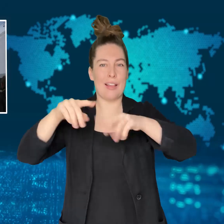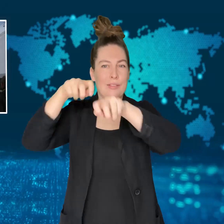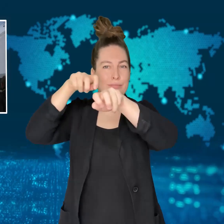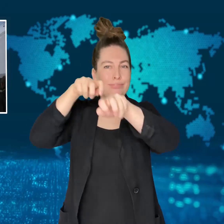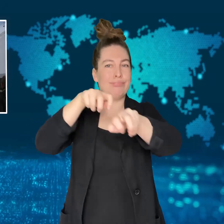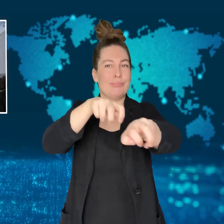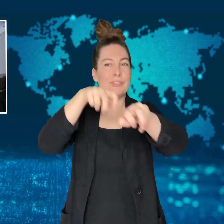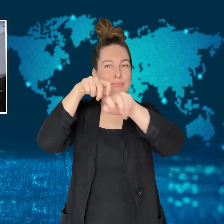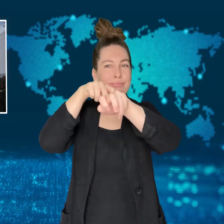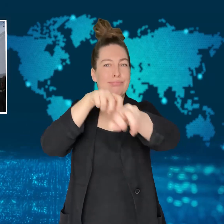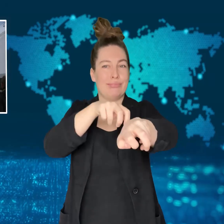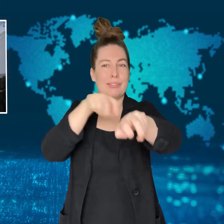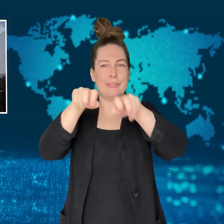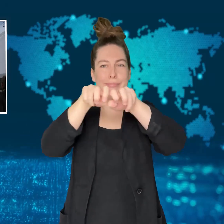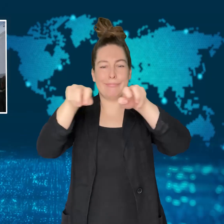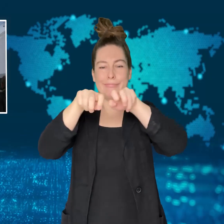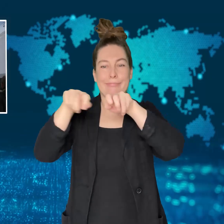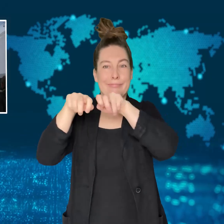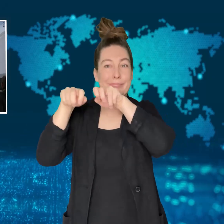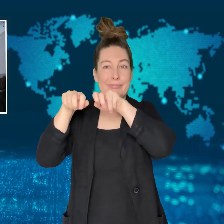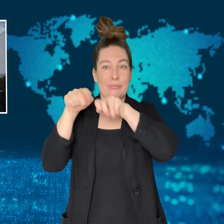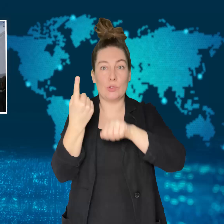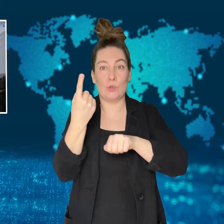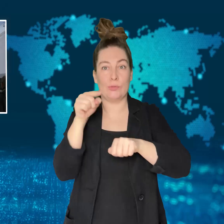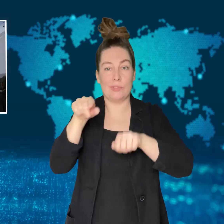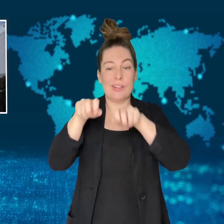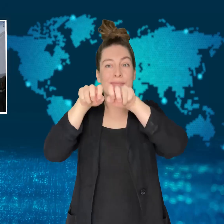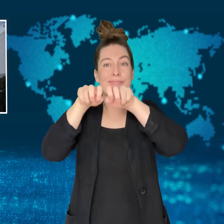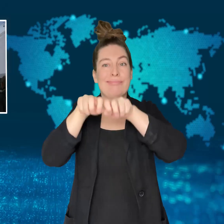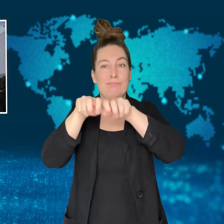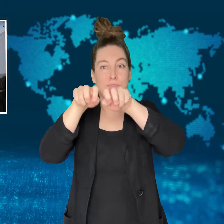causing many people to be injured.